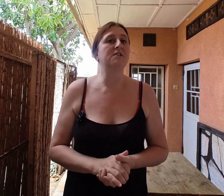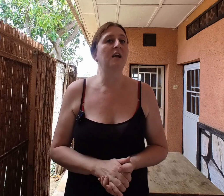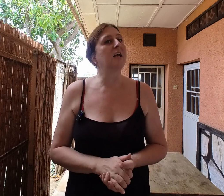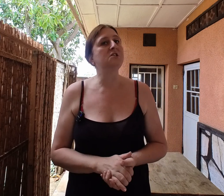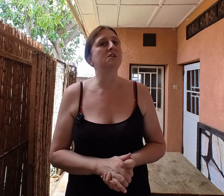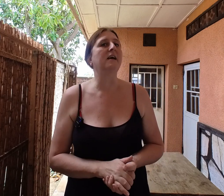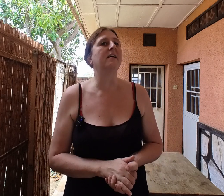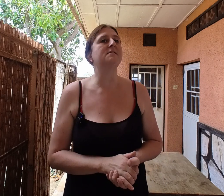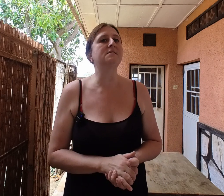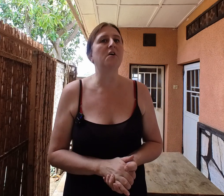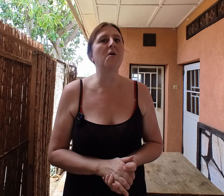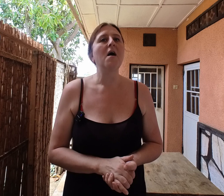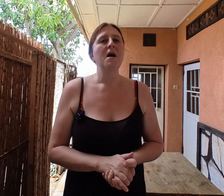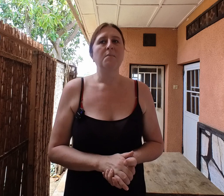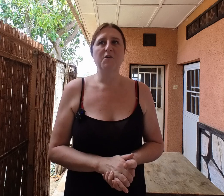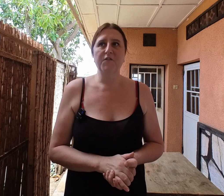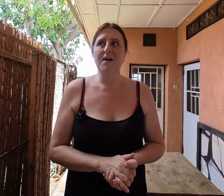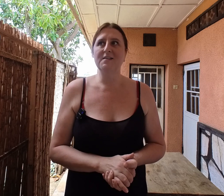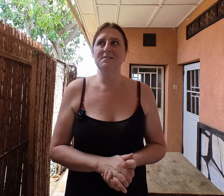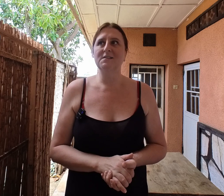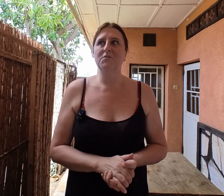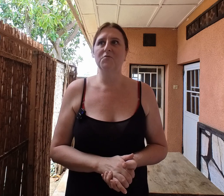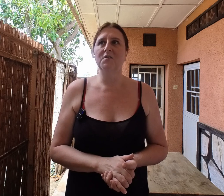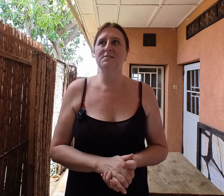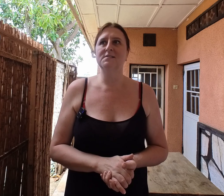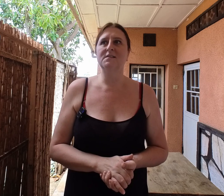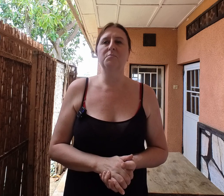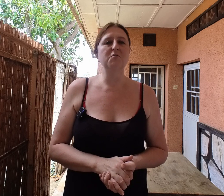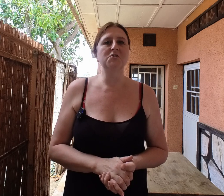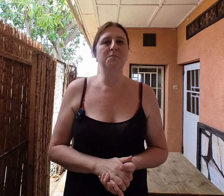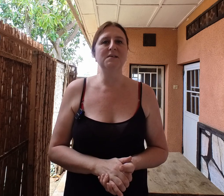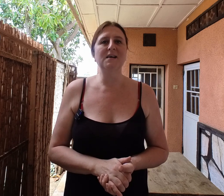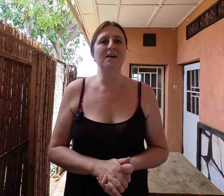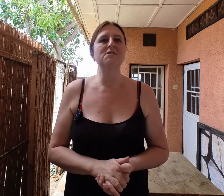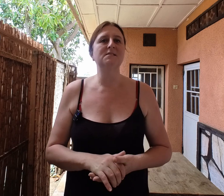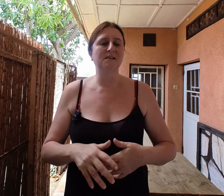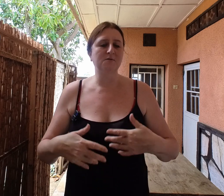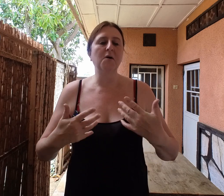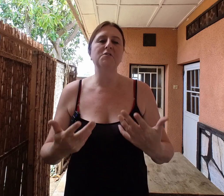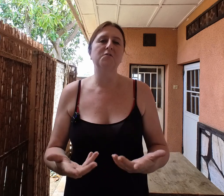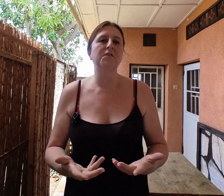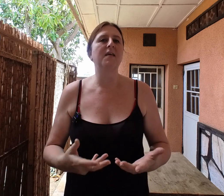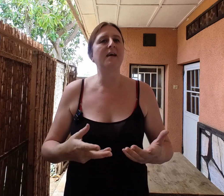their education here. My friend who runs a bookshop in town, she says quite often